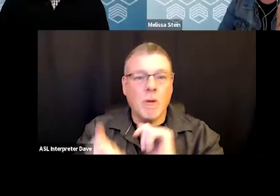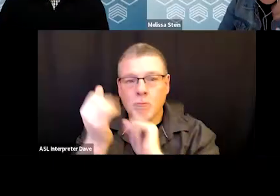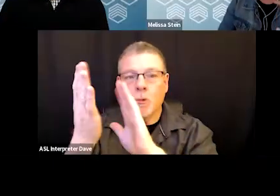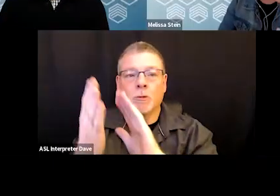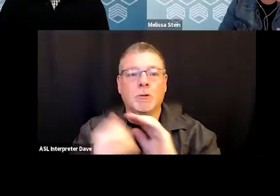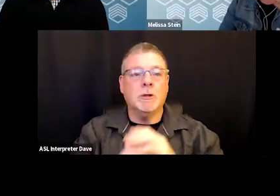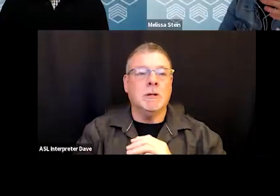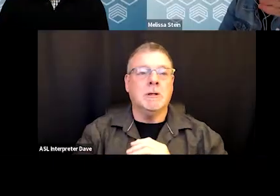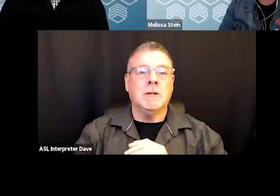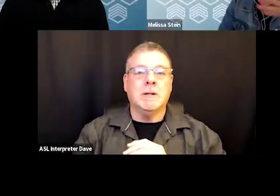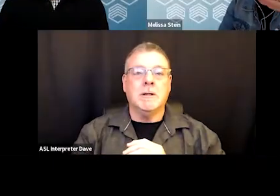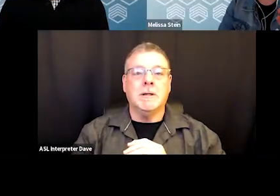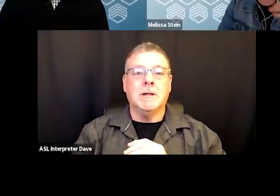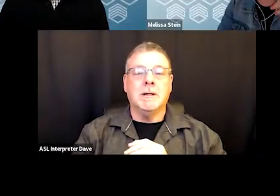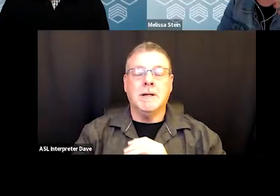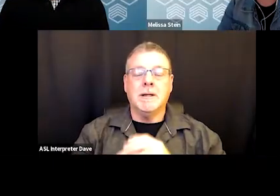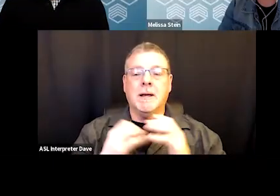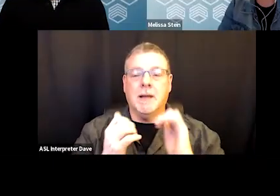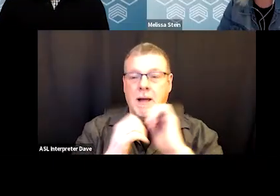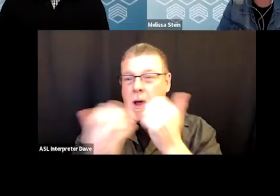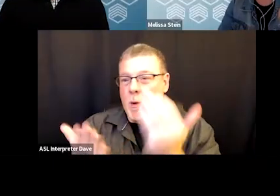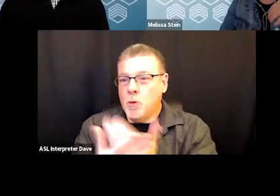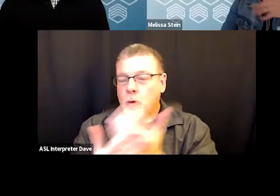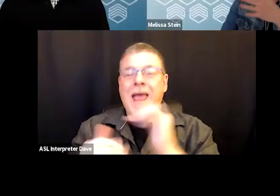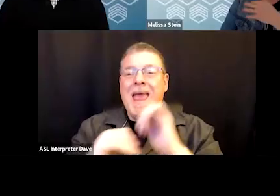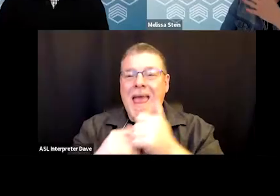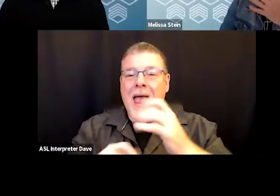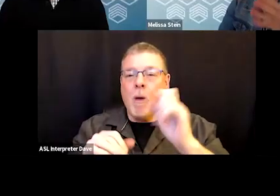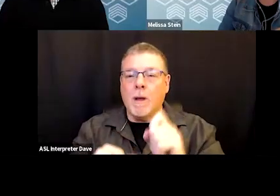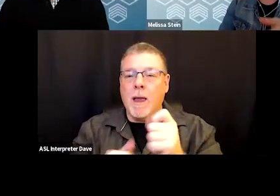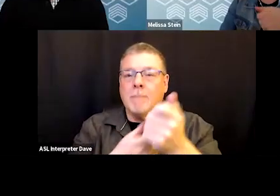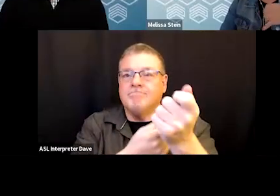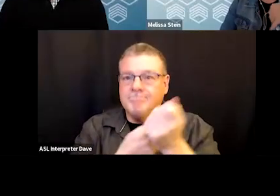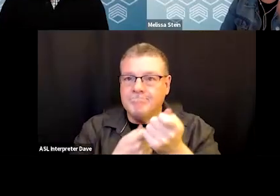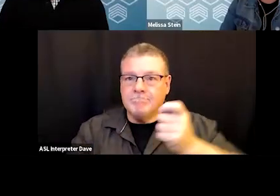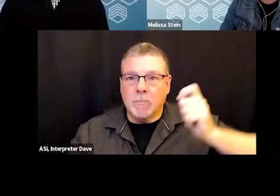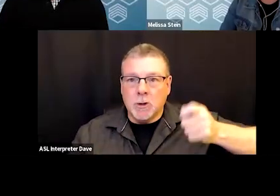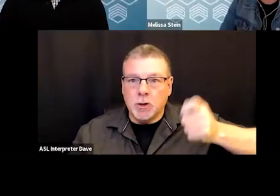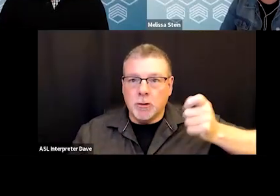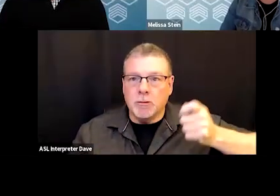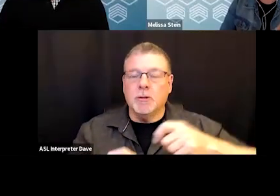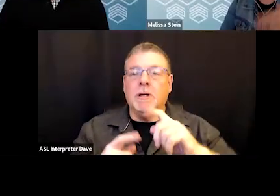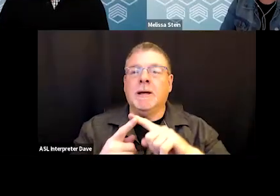So how could people go about getting judges on board, getting their treatment court team members on board